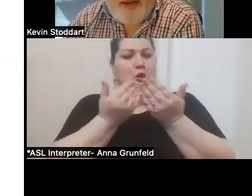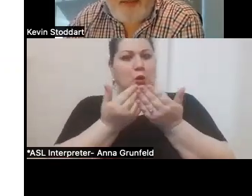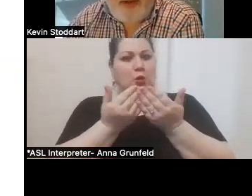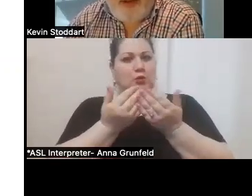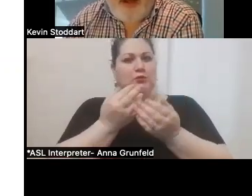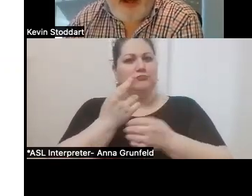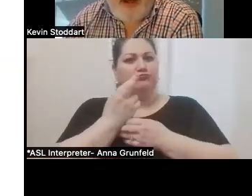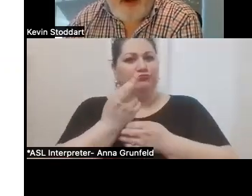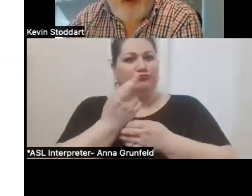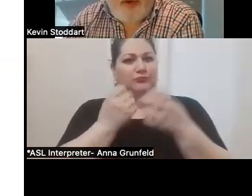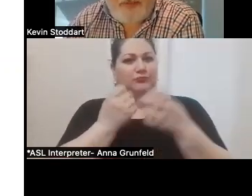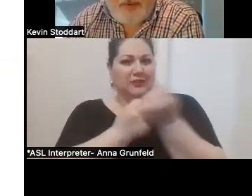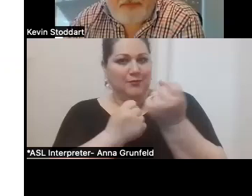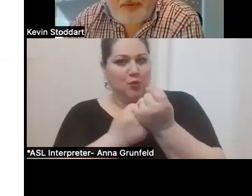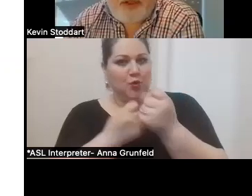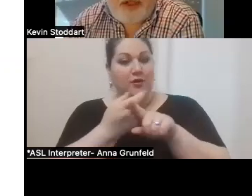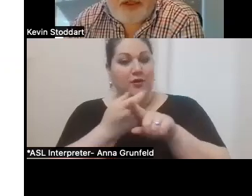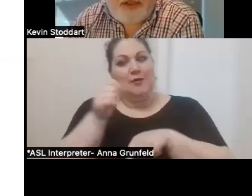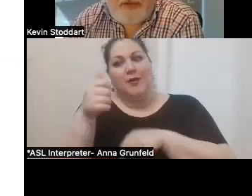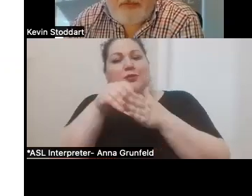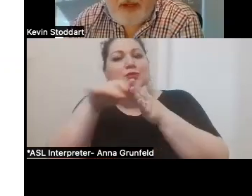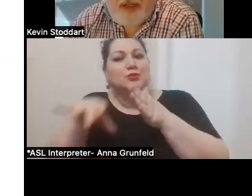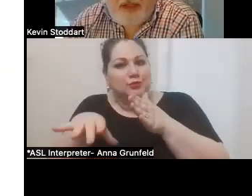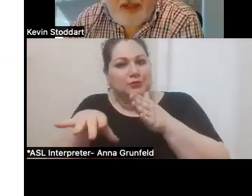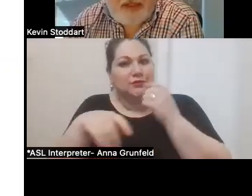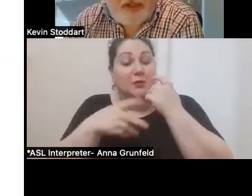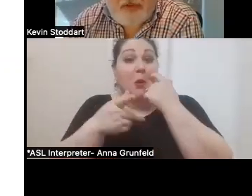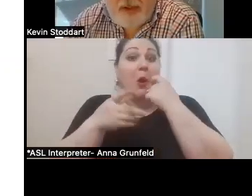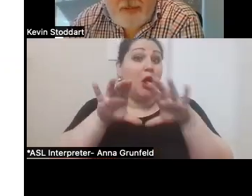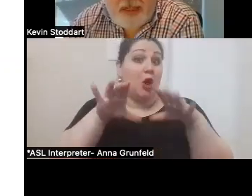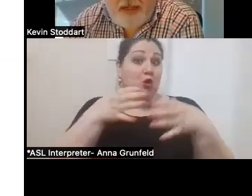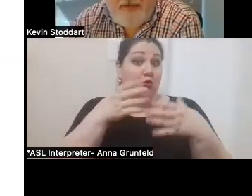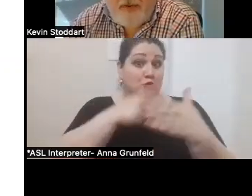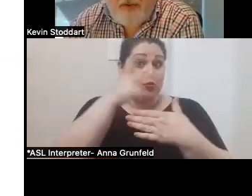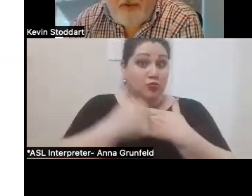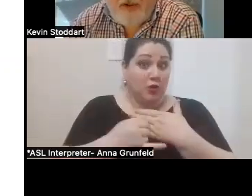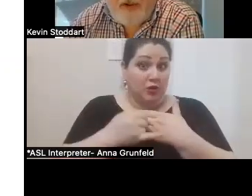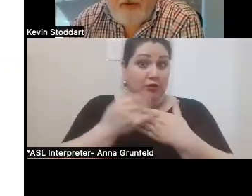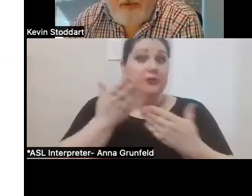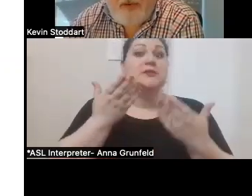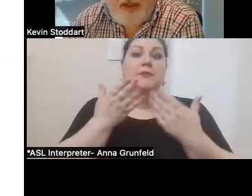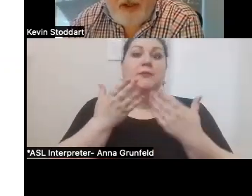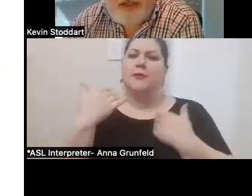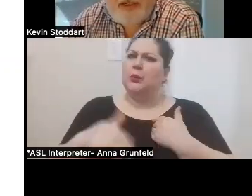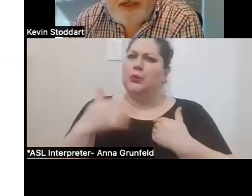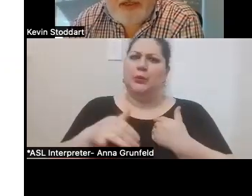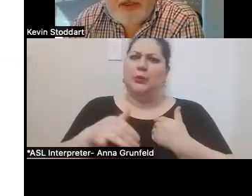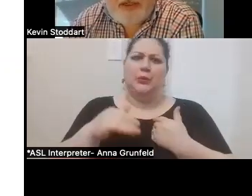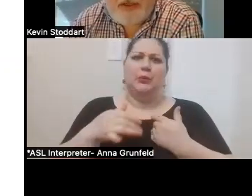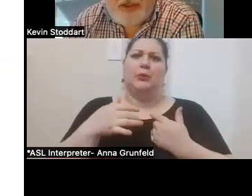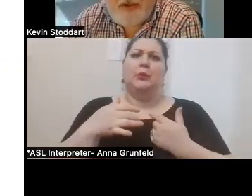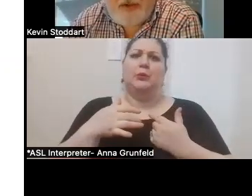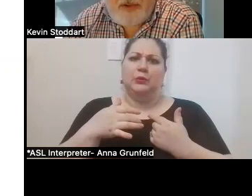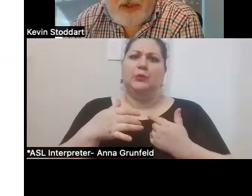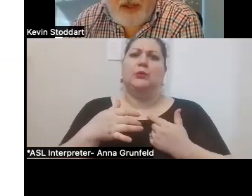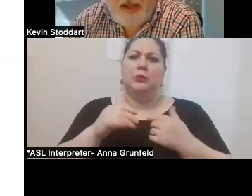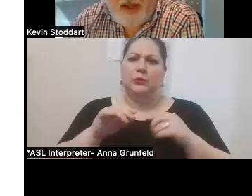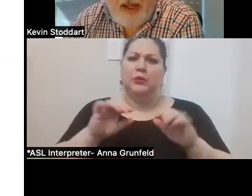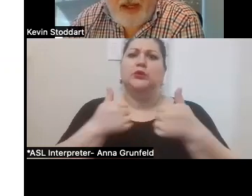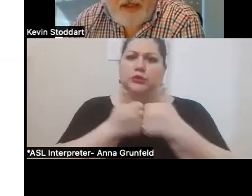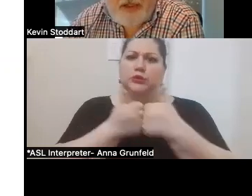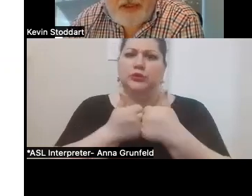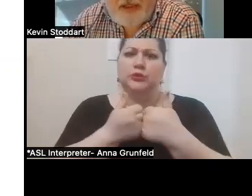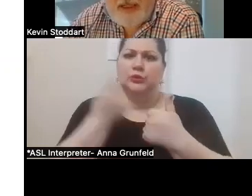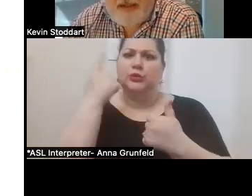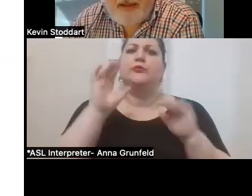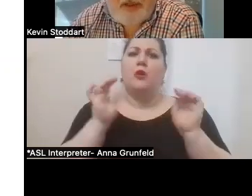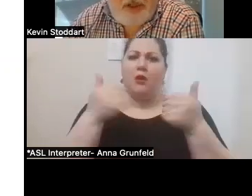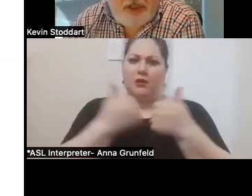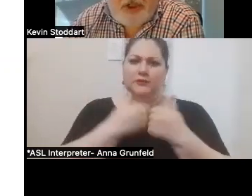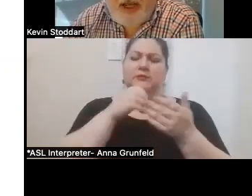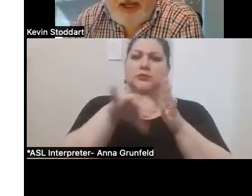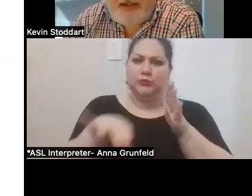Group projects may be extremely difficult for the autistic student and just the chit chat